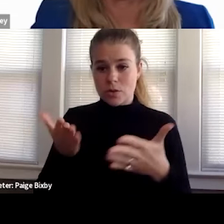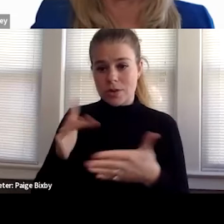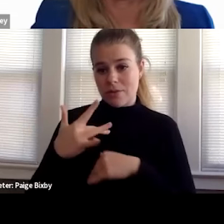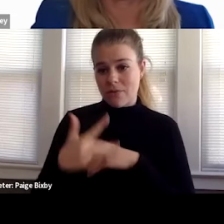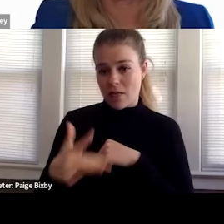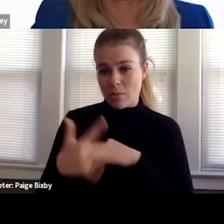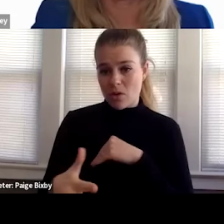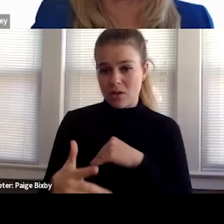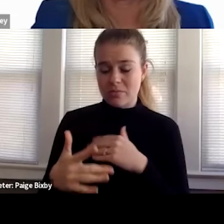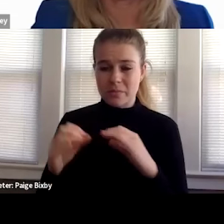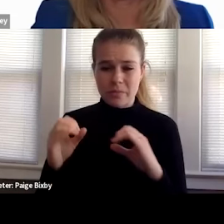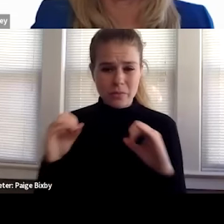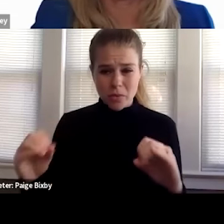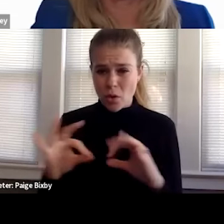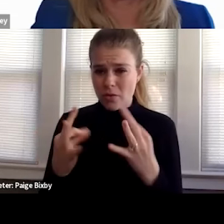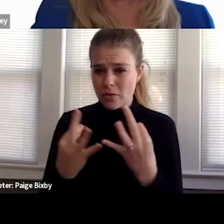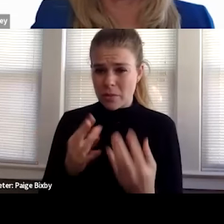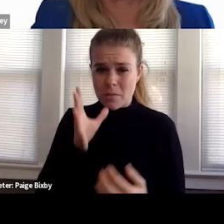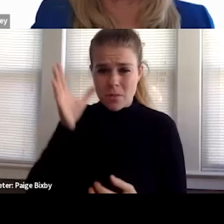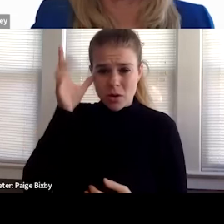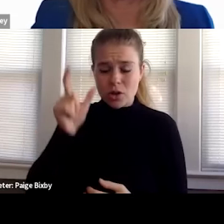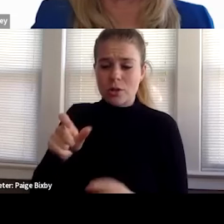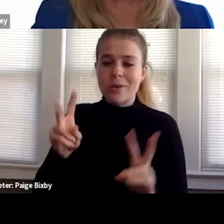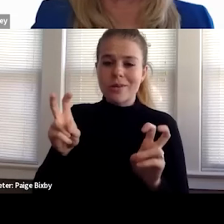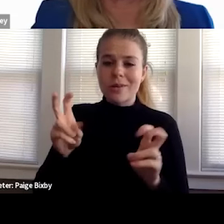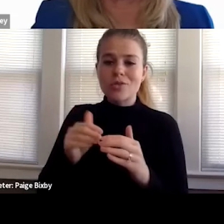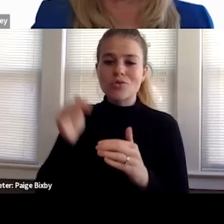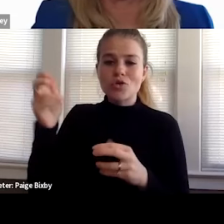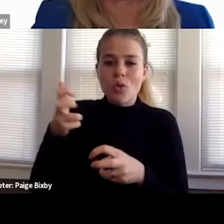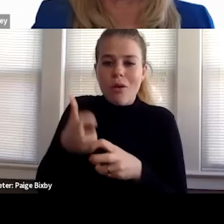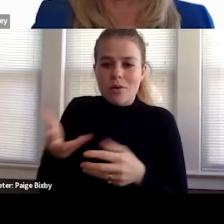no family or parent should be too hard to serve. 'Cause if not us, then who?